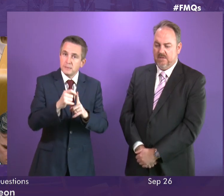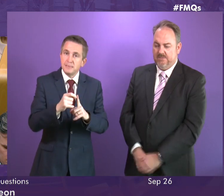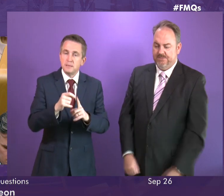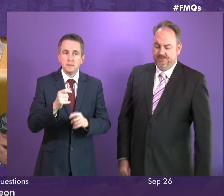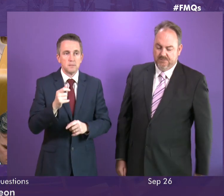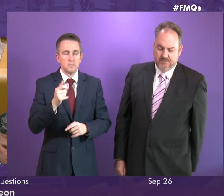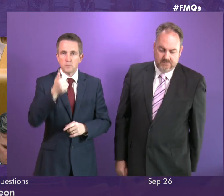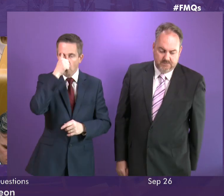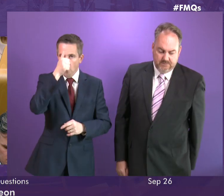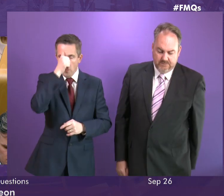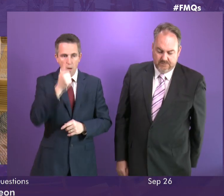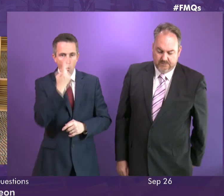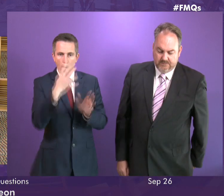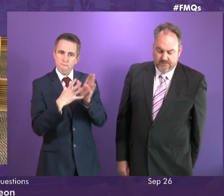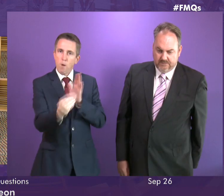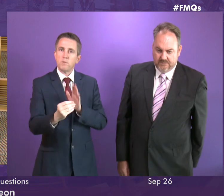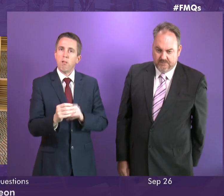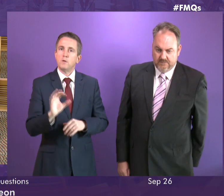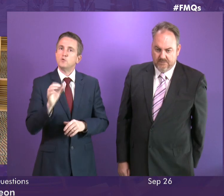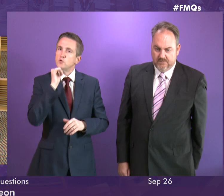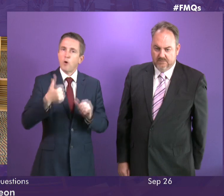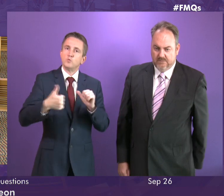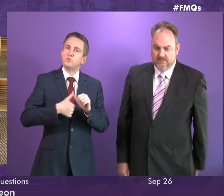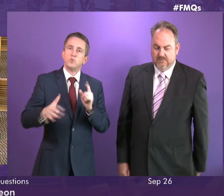members—understand that one size does not fit all when it comes to immigration and that